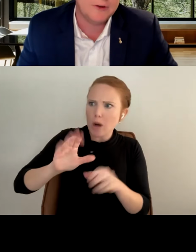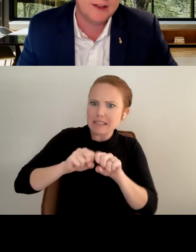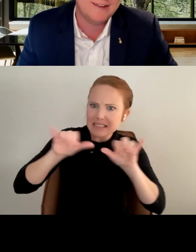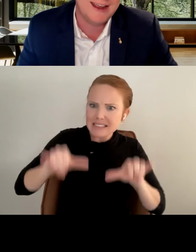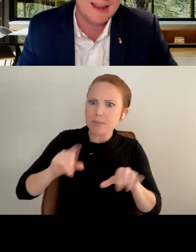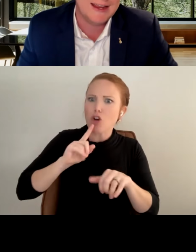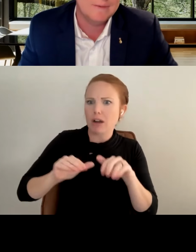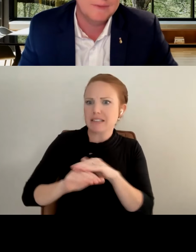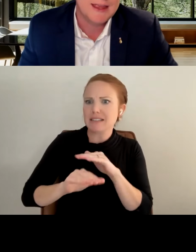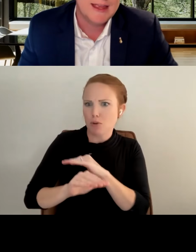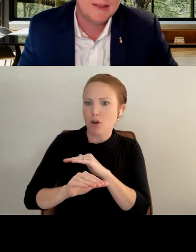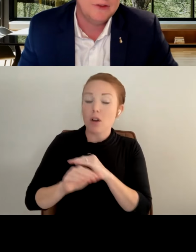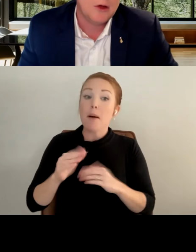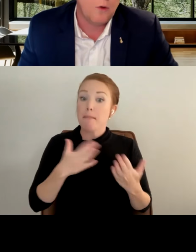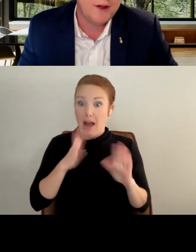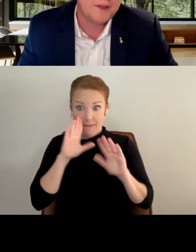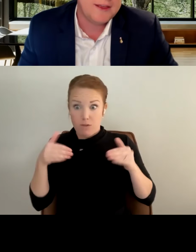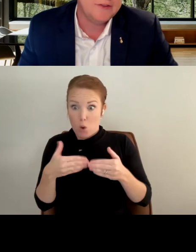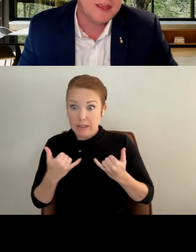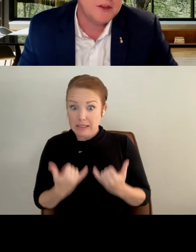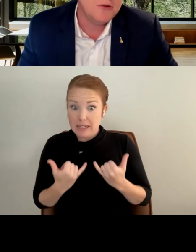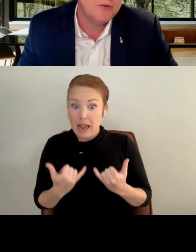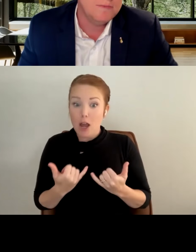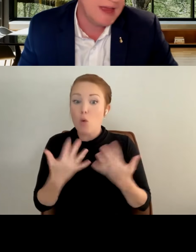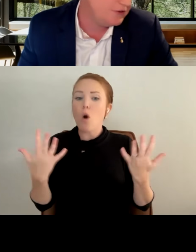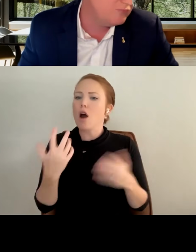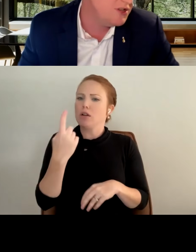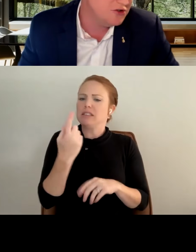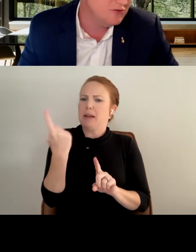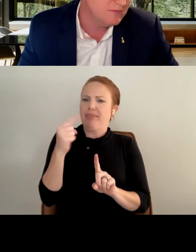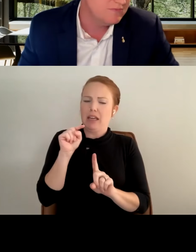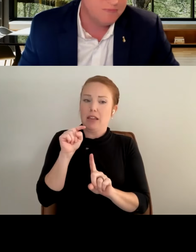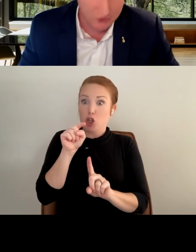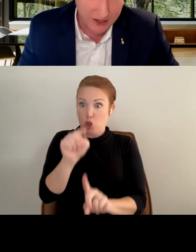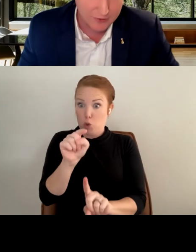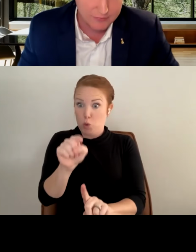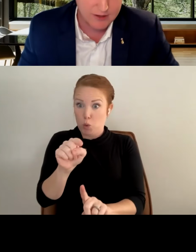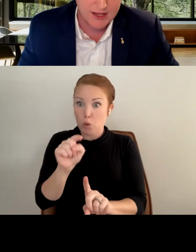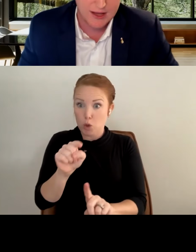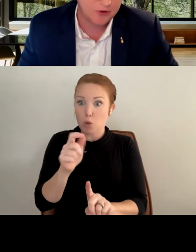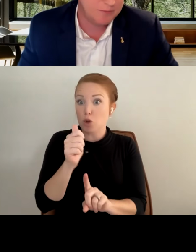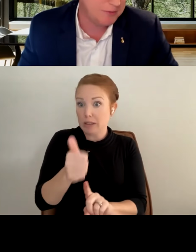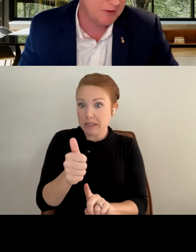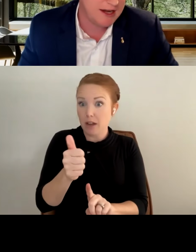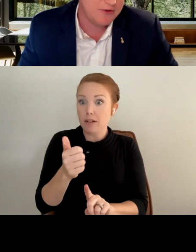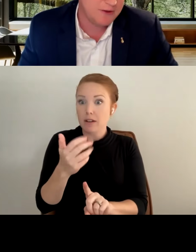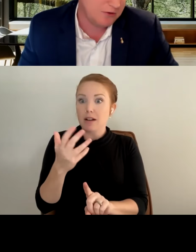to focus on today is what are the things that you - yes, you - yourself, I'm told in public radio the